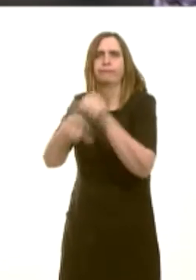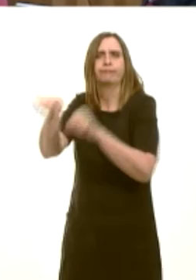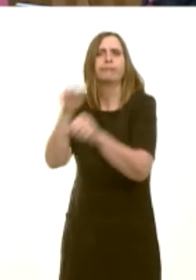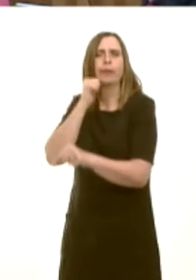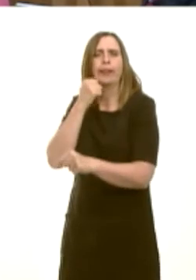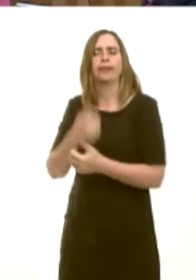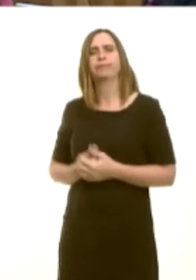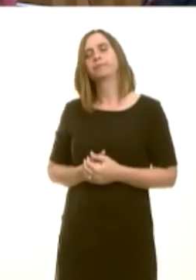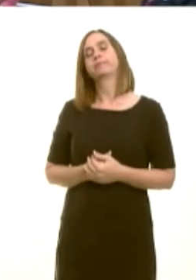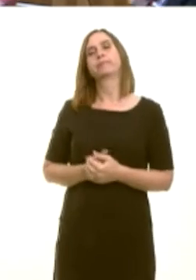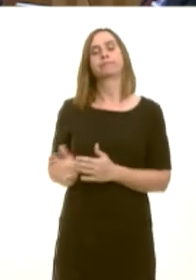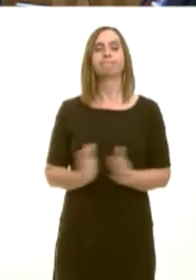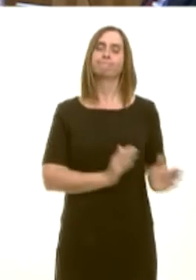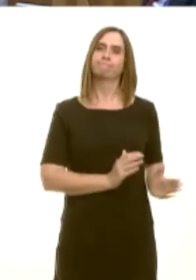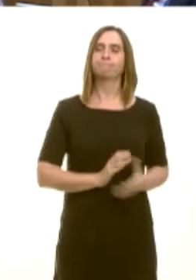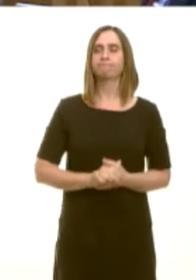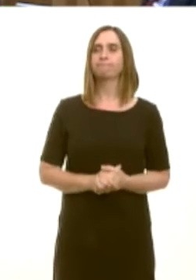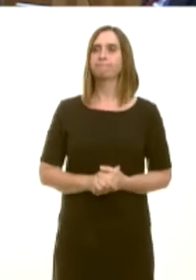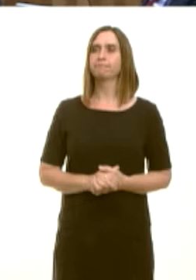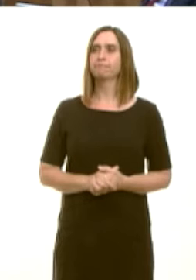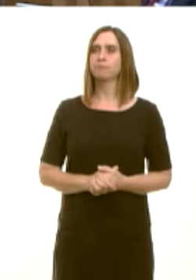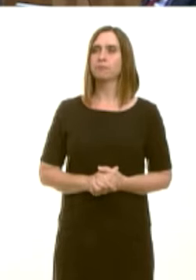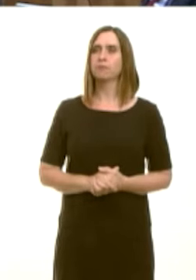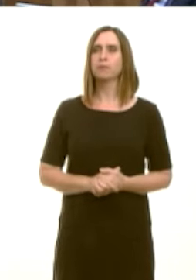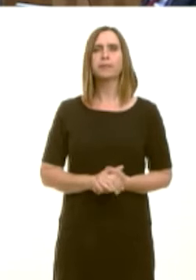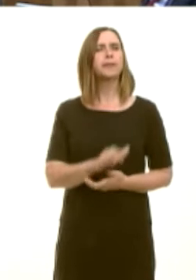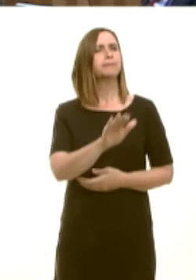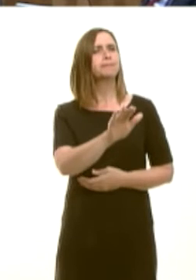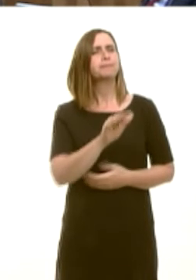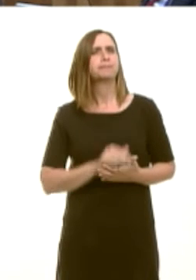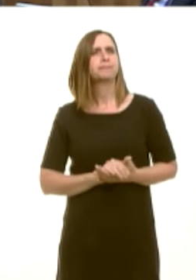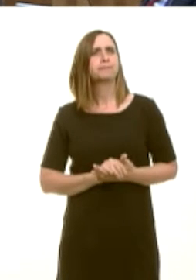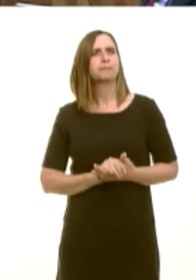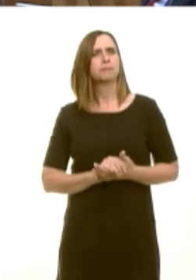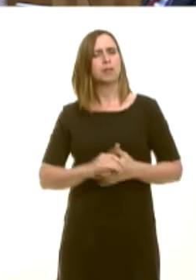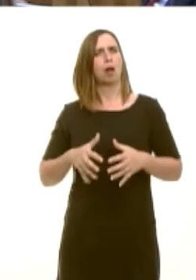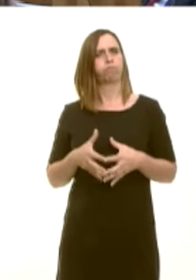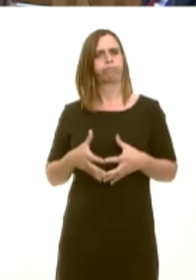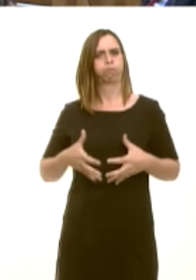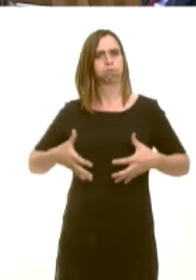Christine Chapman: 2. What is the Welsh Government doing to tackle obesity levels in Wales? OAQ(4)2283(FM)